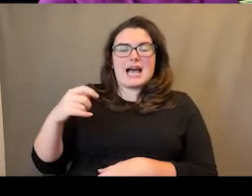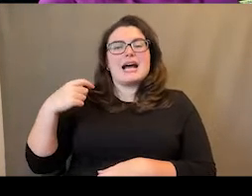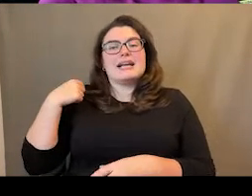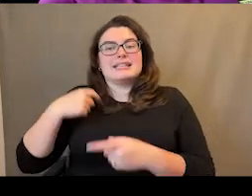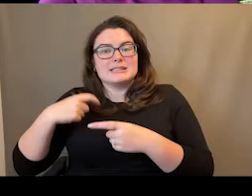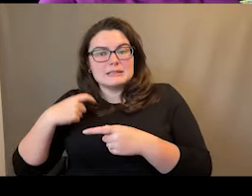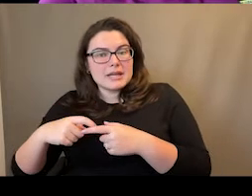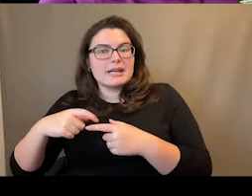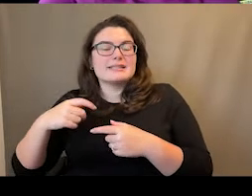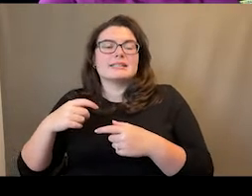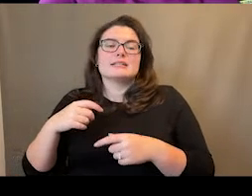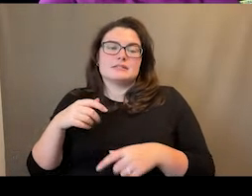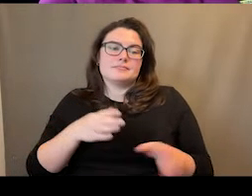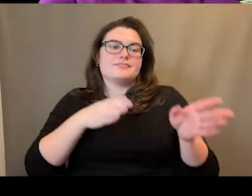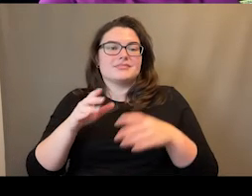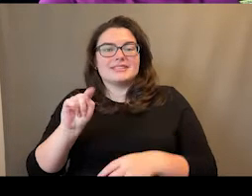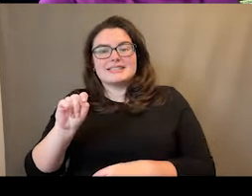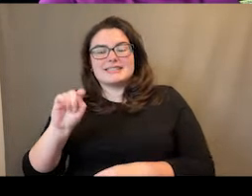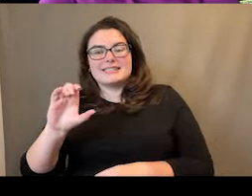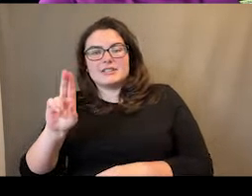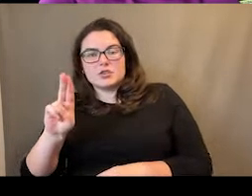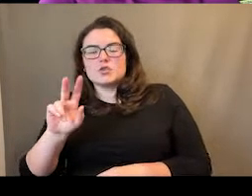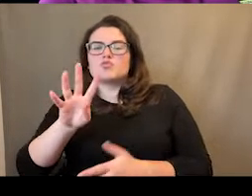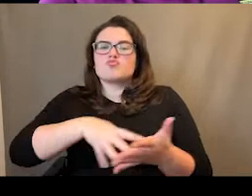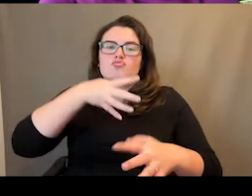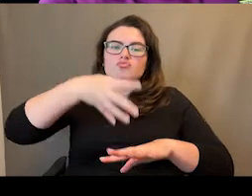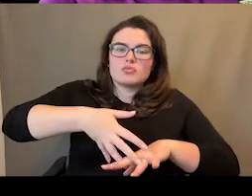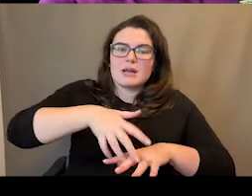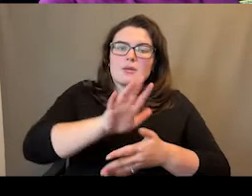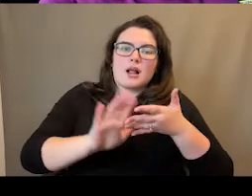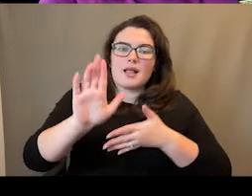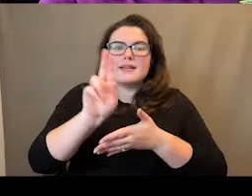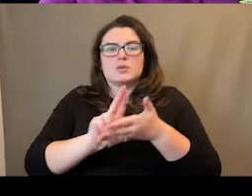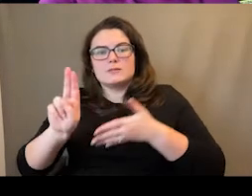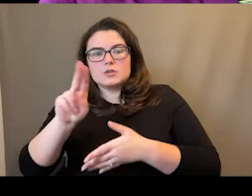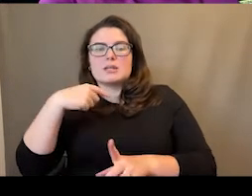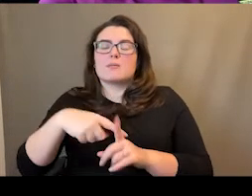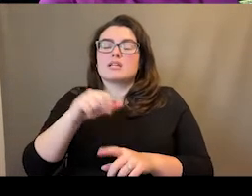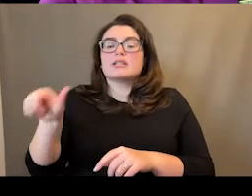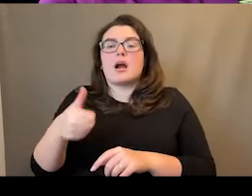TCU's, which are tribal colleges and universities and, of course, other institutions that enroll